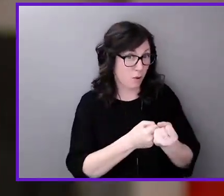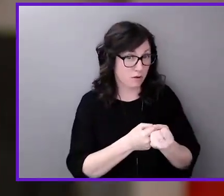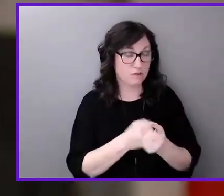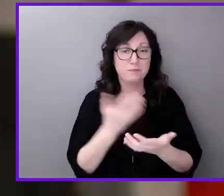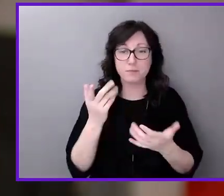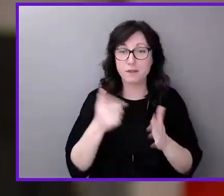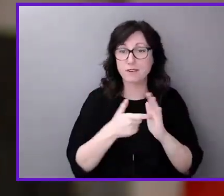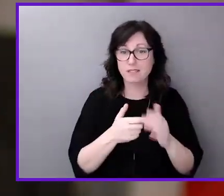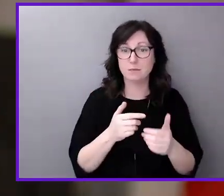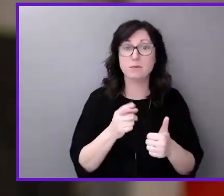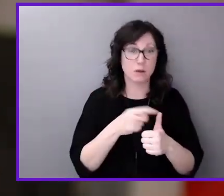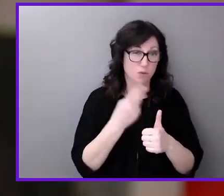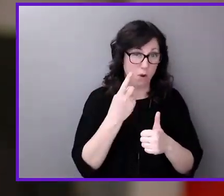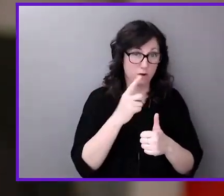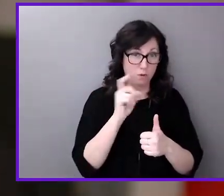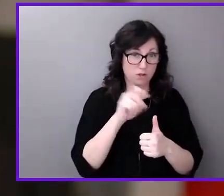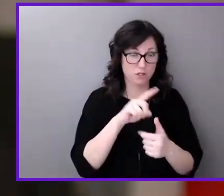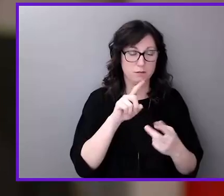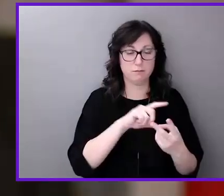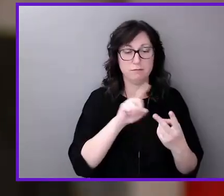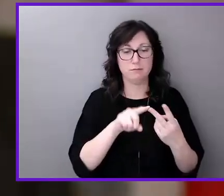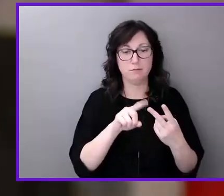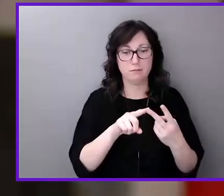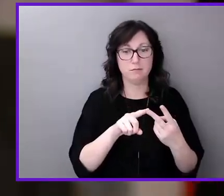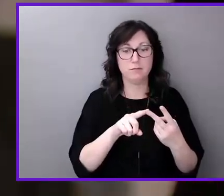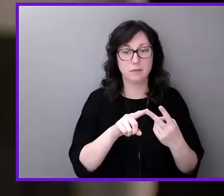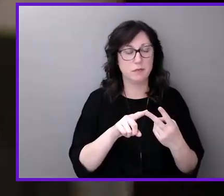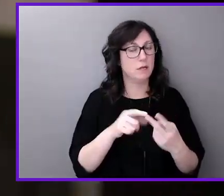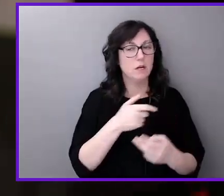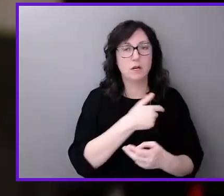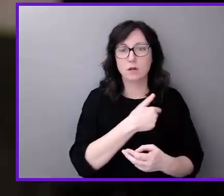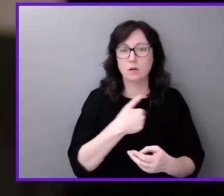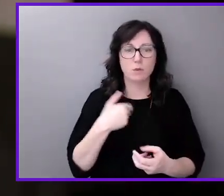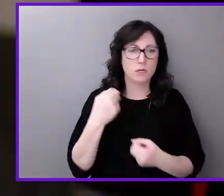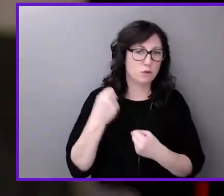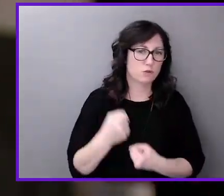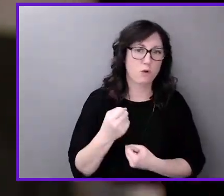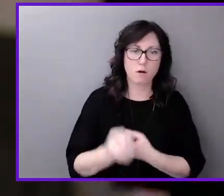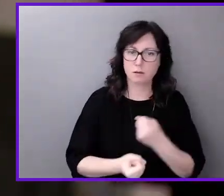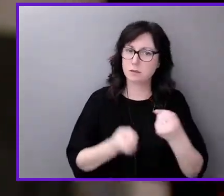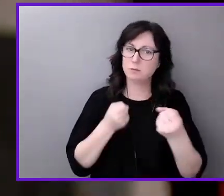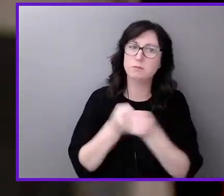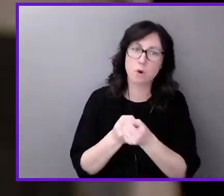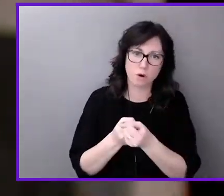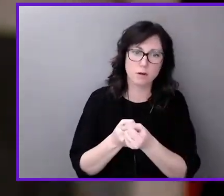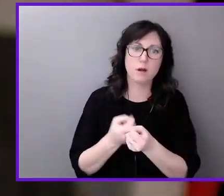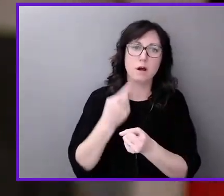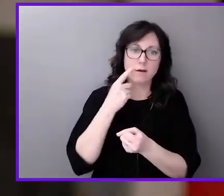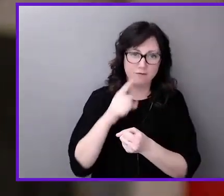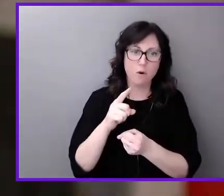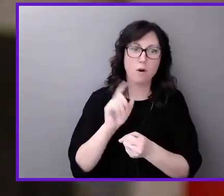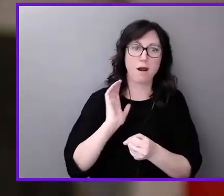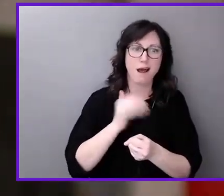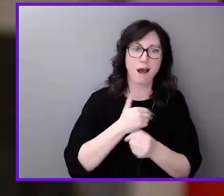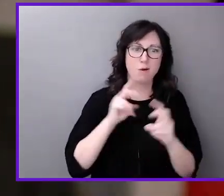And number two, we are really behind you on the basic income so that the cultural